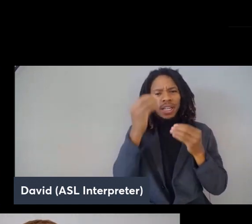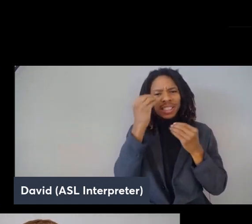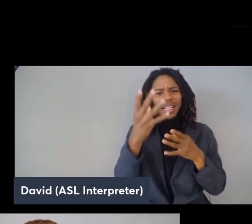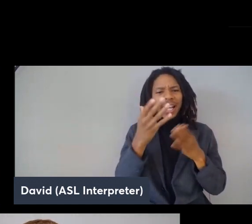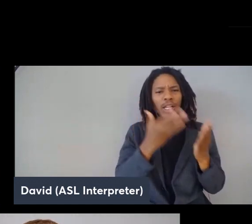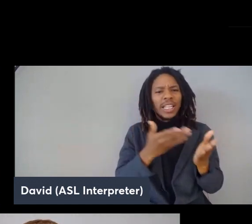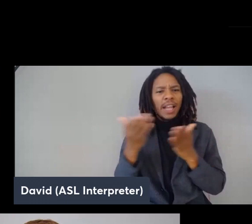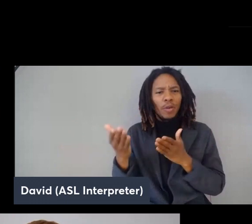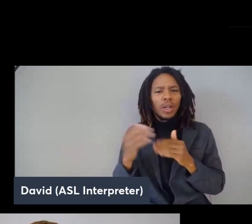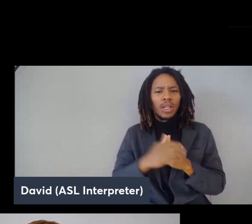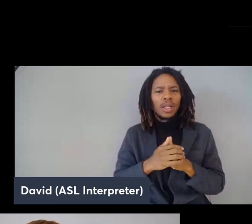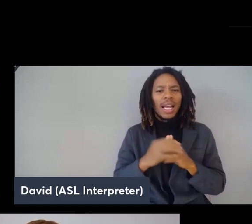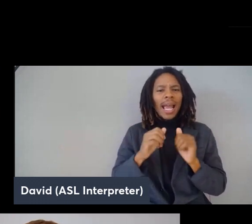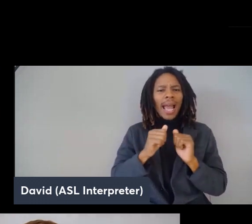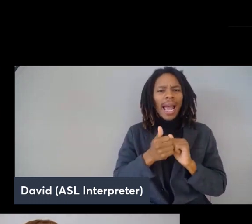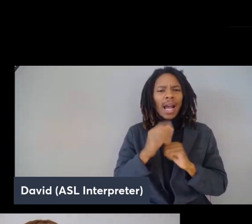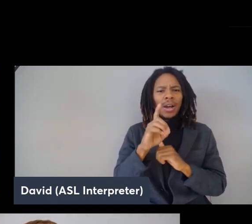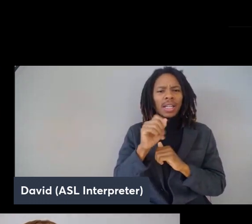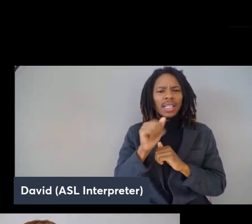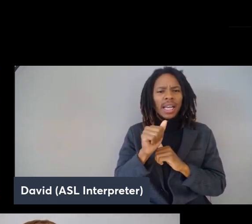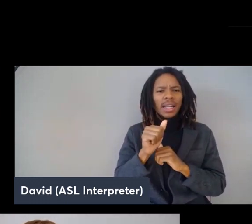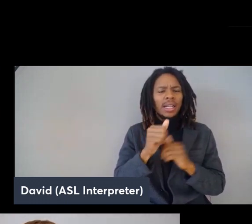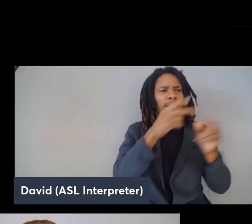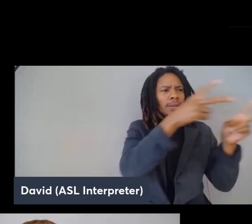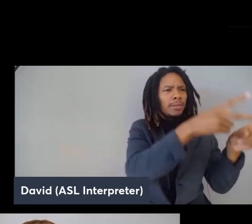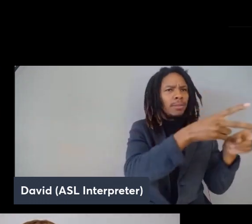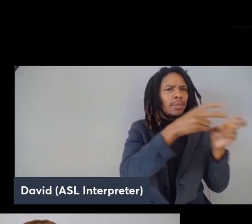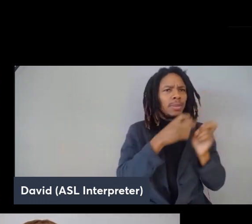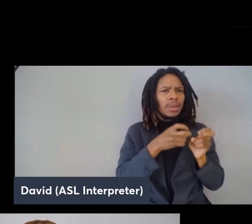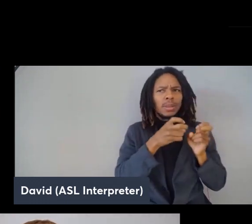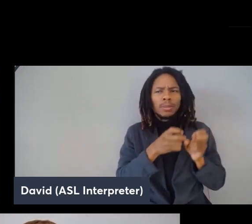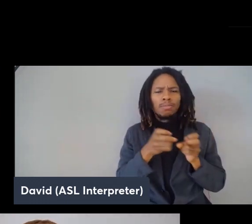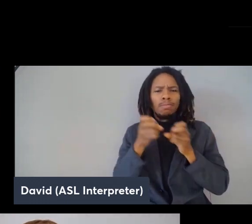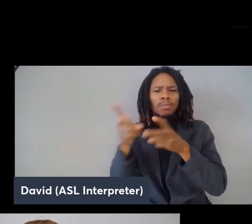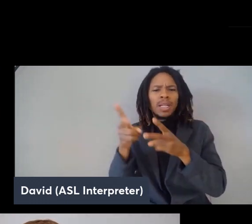how data gets, to your point, extracted, transformed, loaded, how it gets to the cloud.